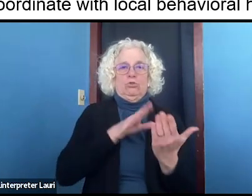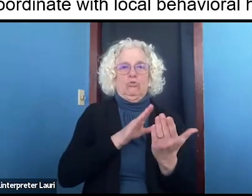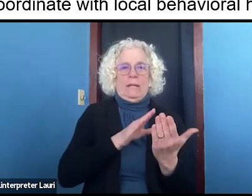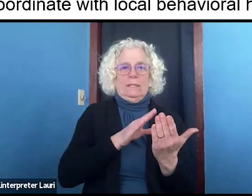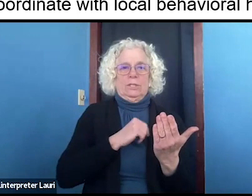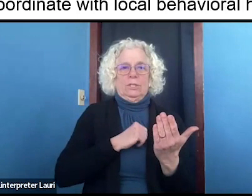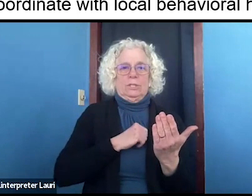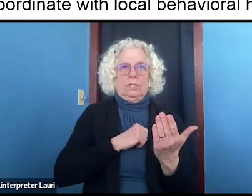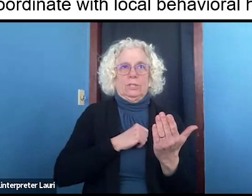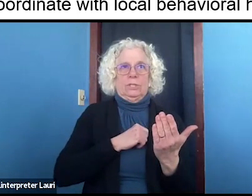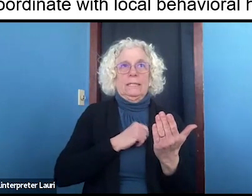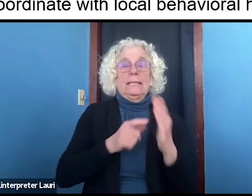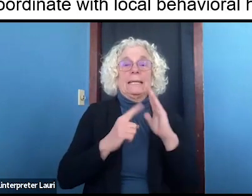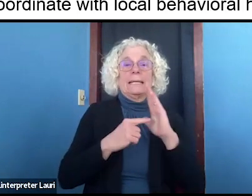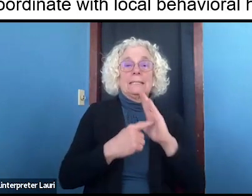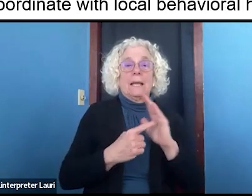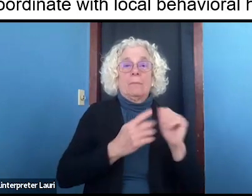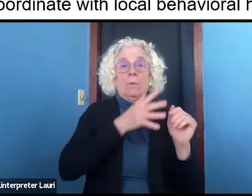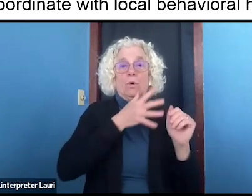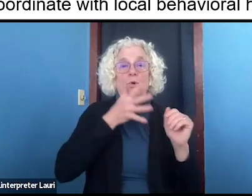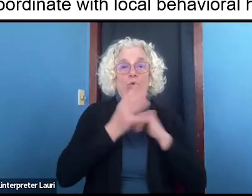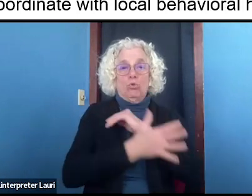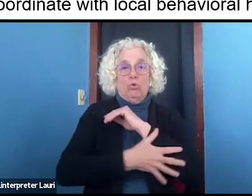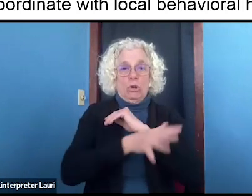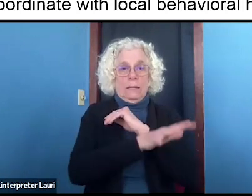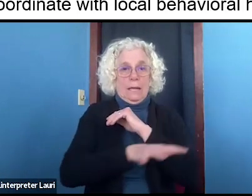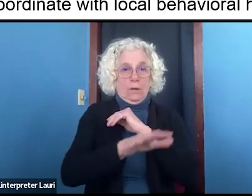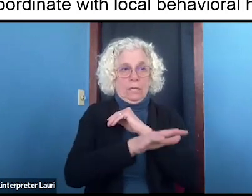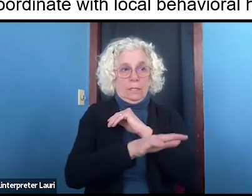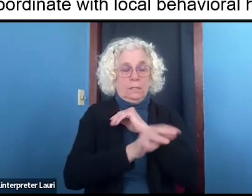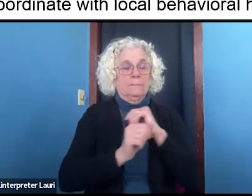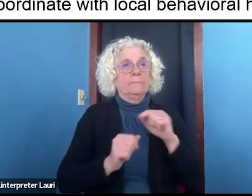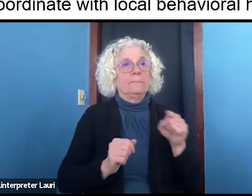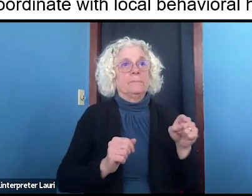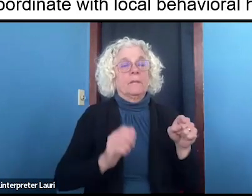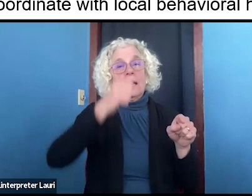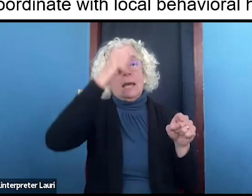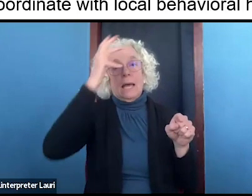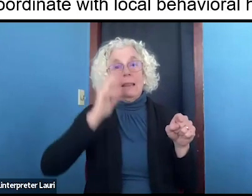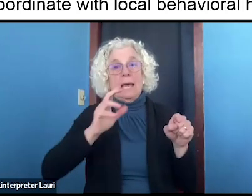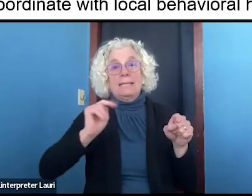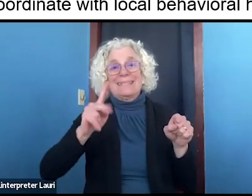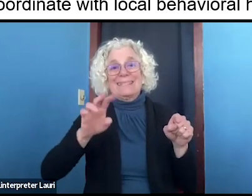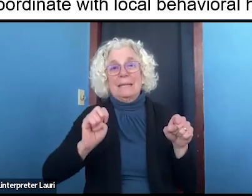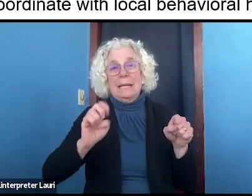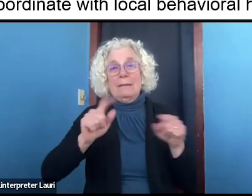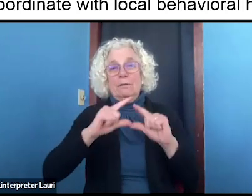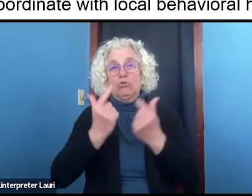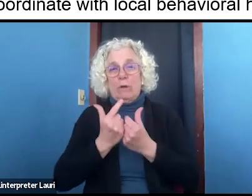So in rural communities, underserved communities, the Alaskan Native Tribal Health Consortium created the Behavioral Health